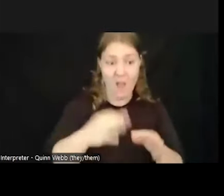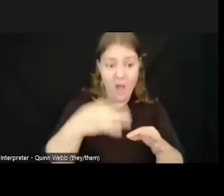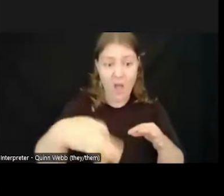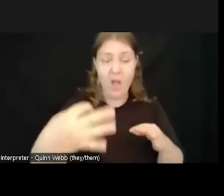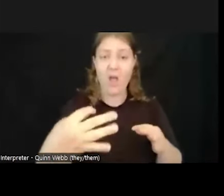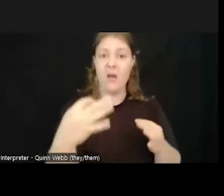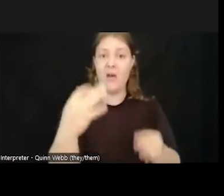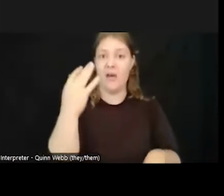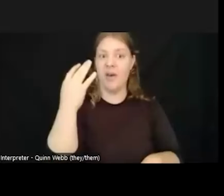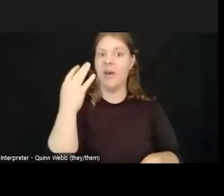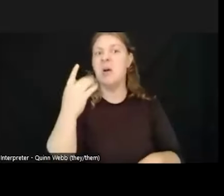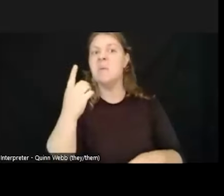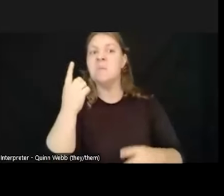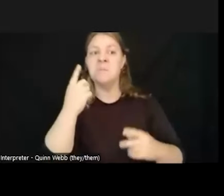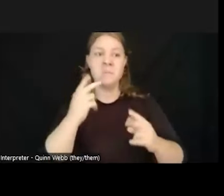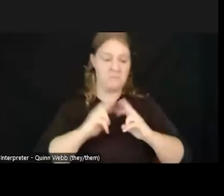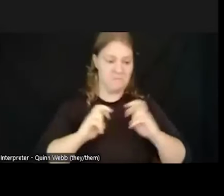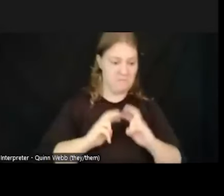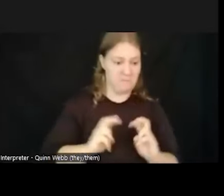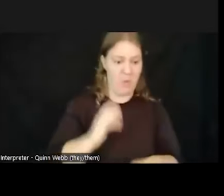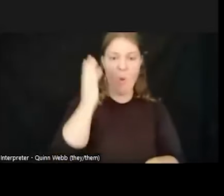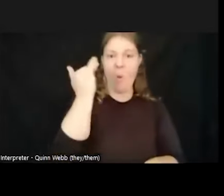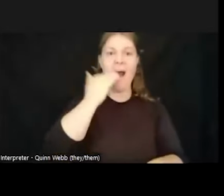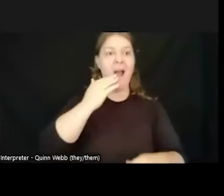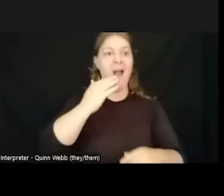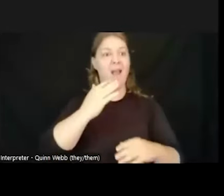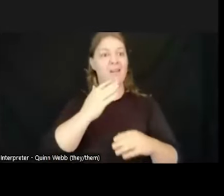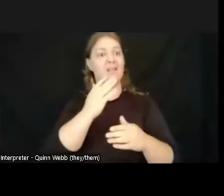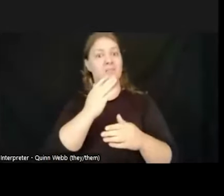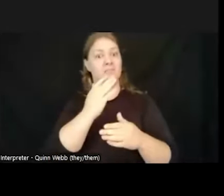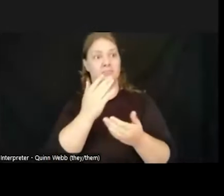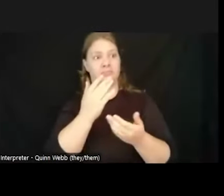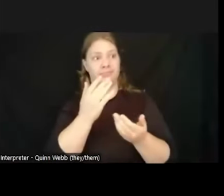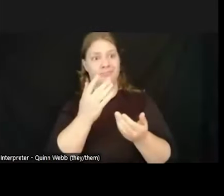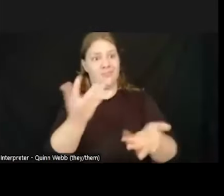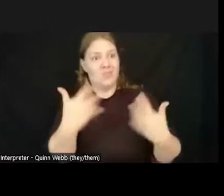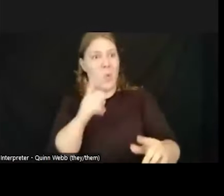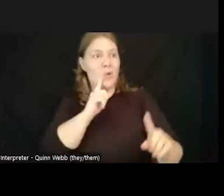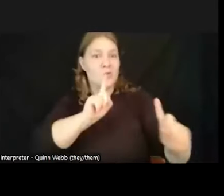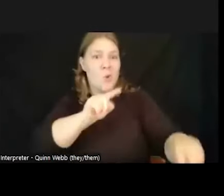getting that care that can prevent it um and not have to wait till the last minute